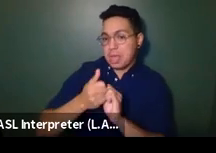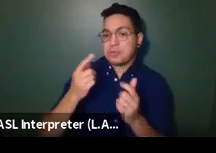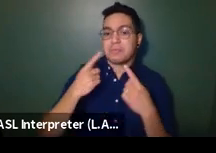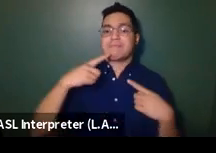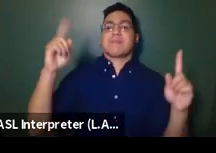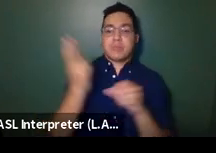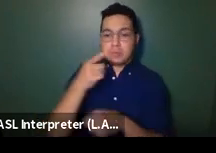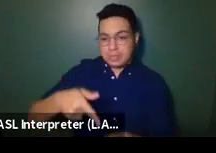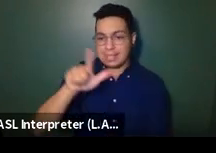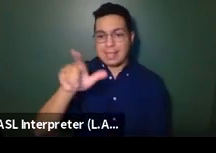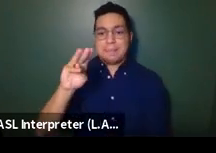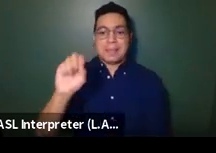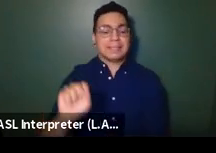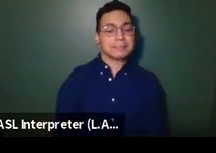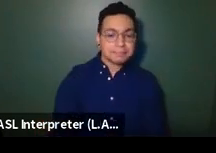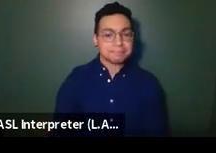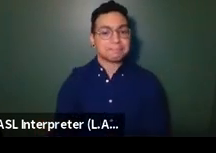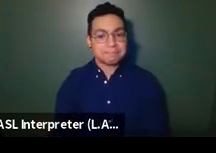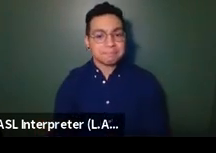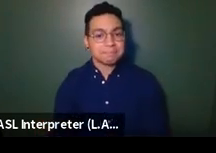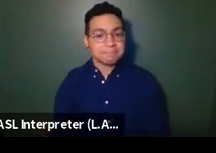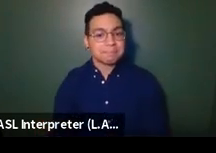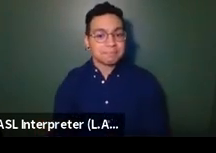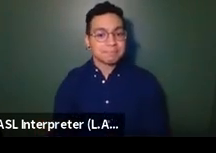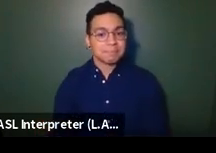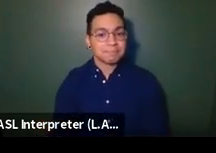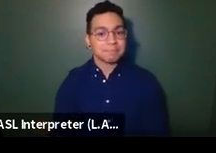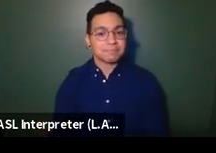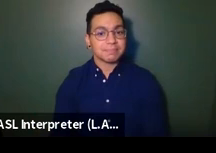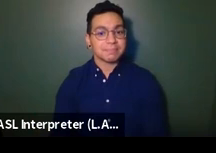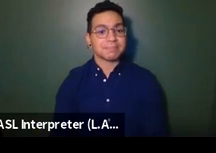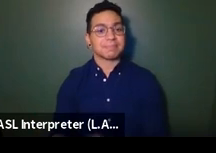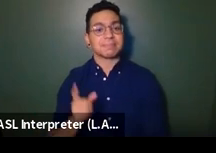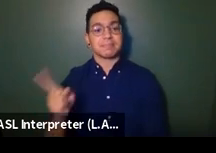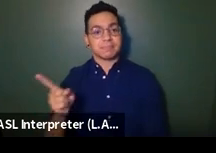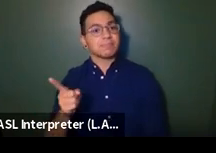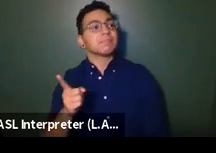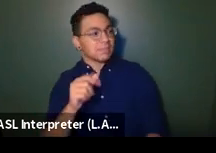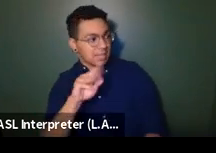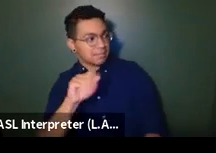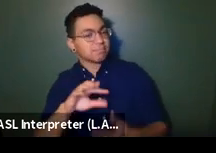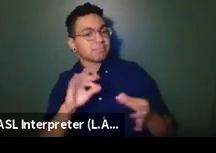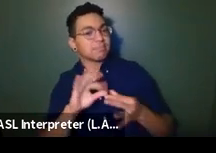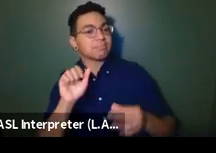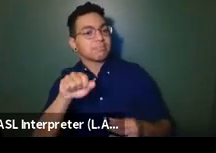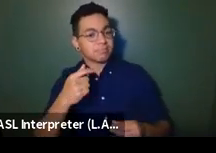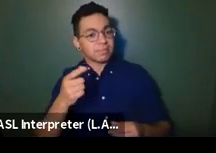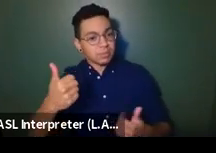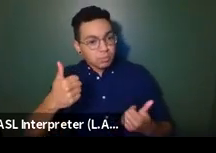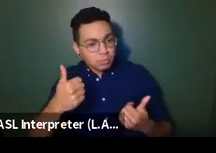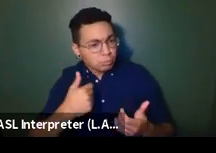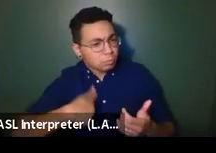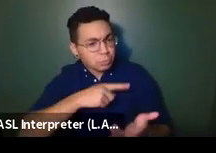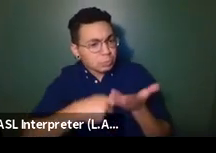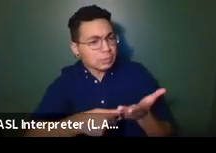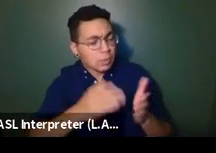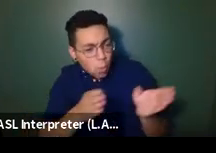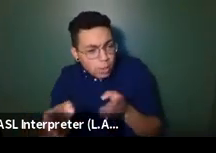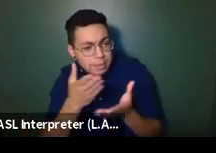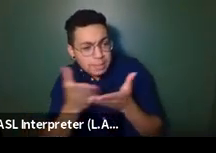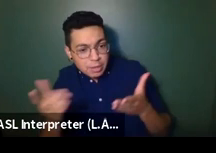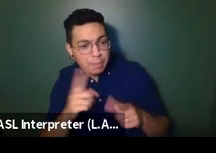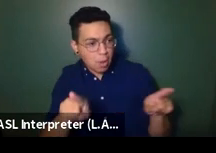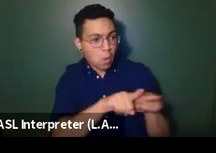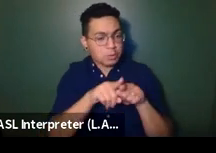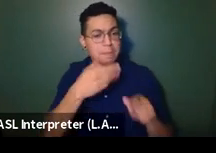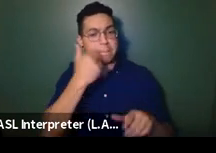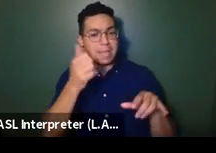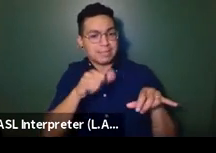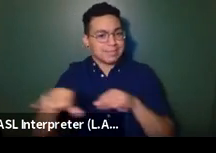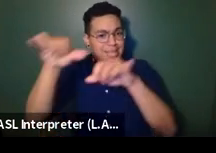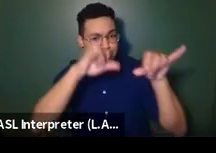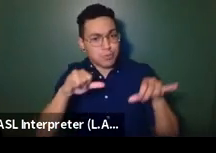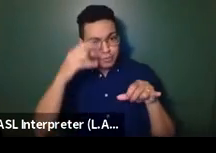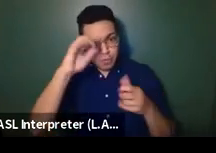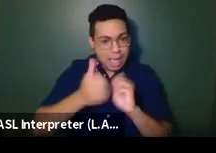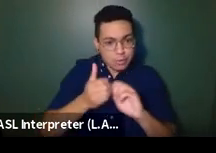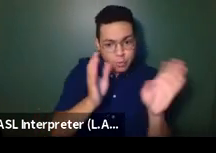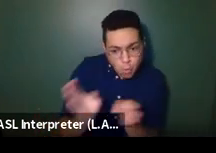ESD 189 - Amy Colburn: That's great. I think we'll, we'll be looking at, you know, organizing materials. But within that we'll talk a lot about kind of maybe some best practices. How do you organize it so that it works best for you and your students. Okay.